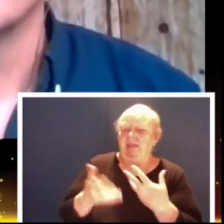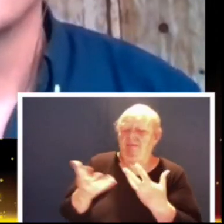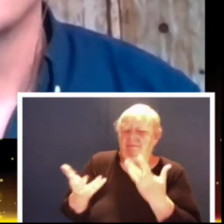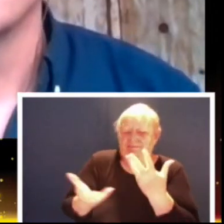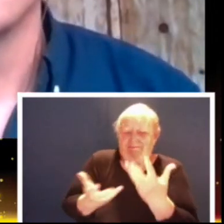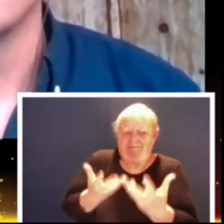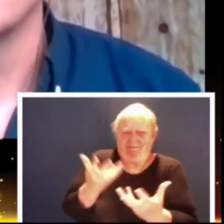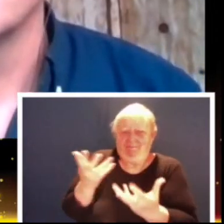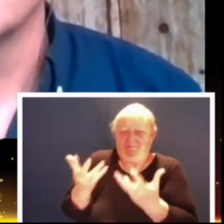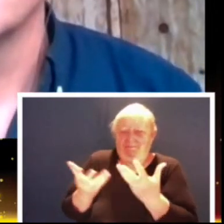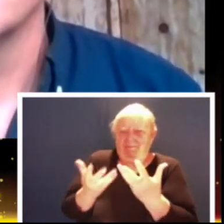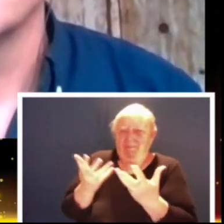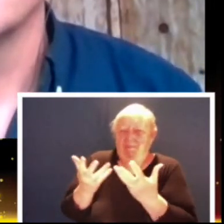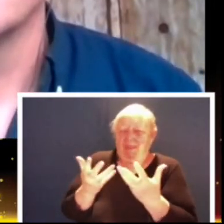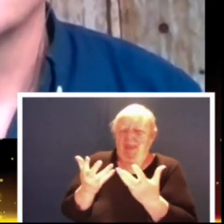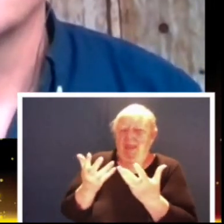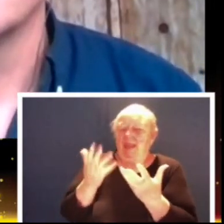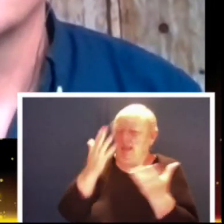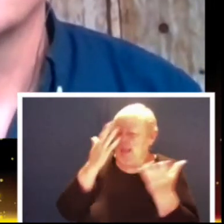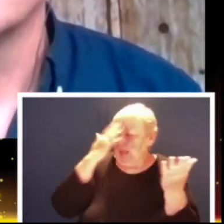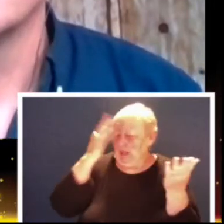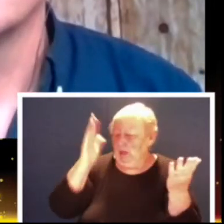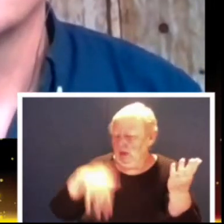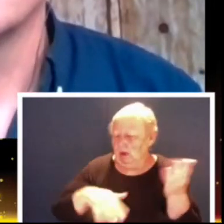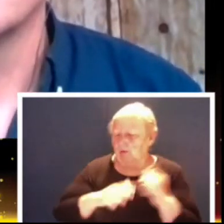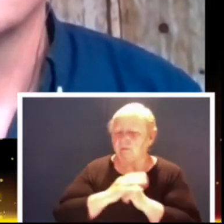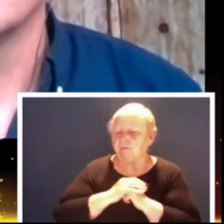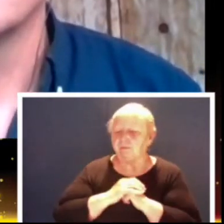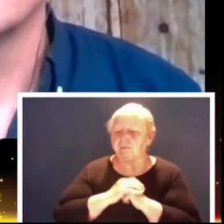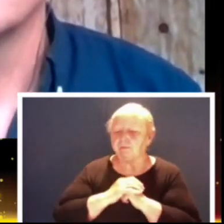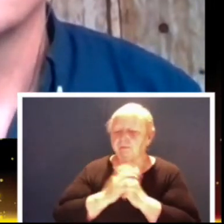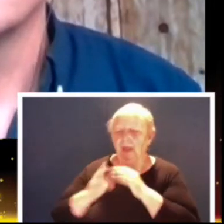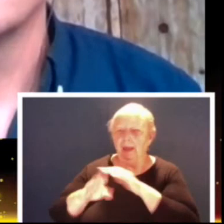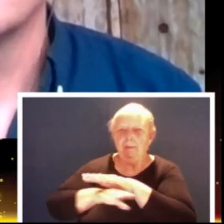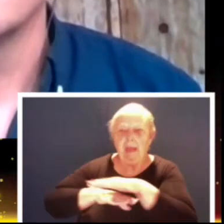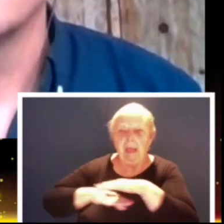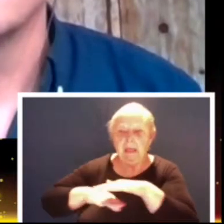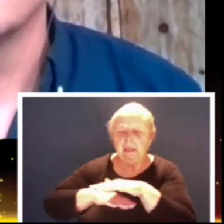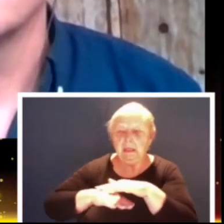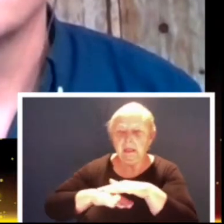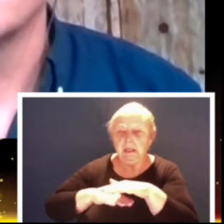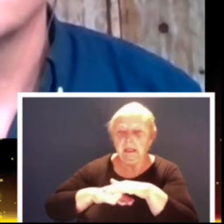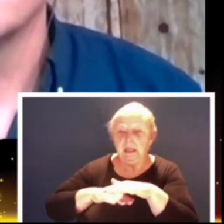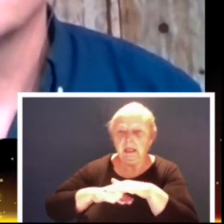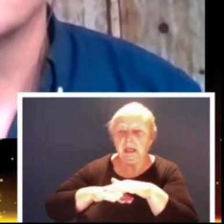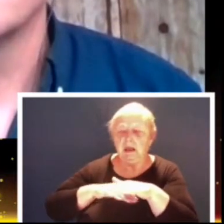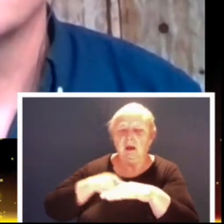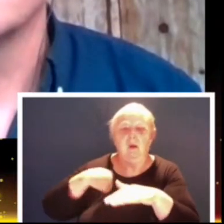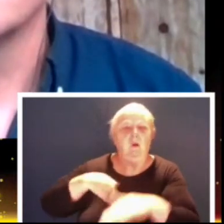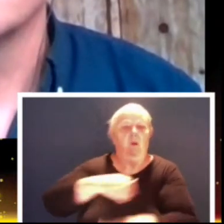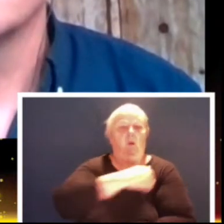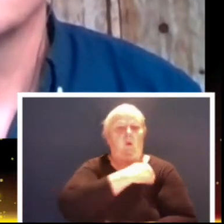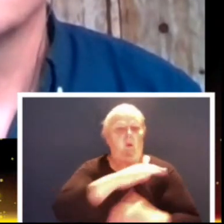There's, you know, on the basic level everyone knows certain business, depending on what state you're in,